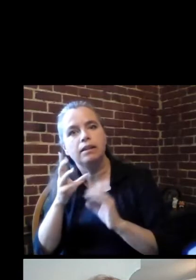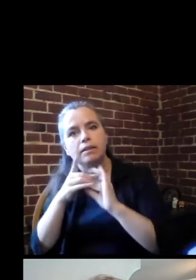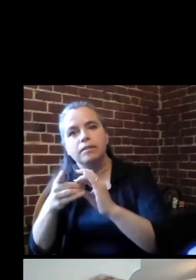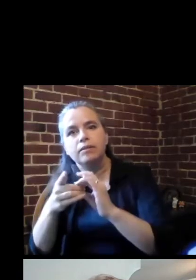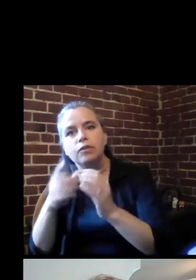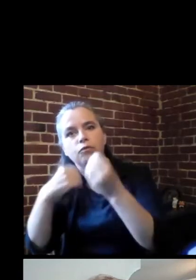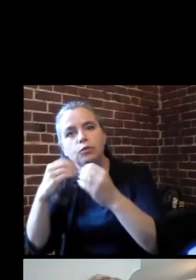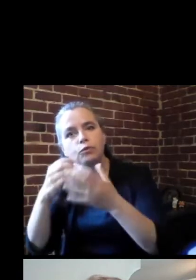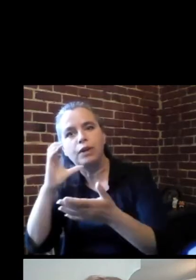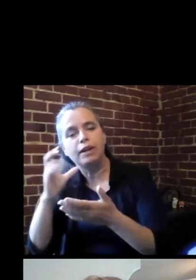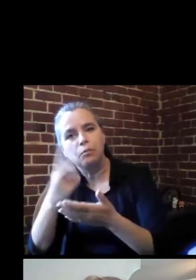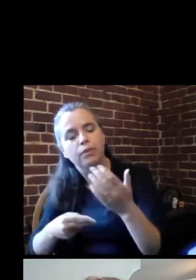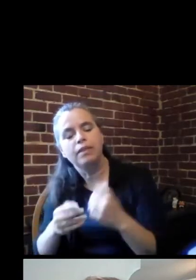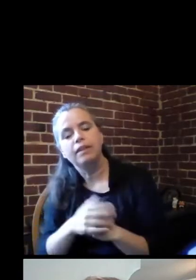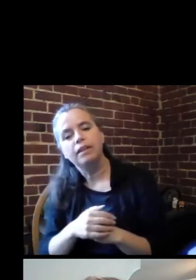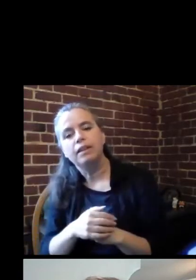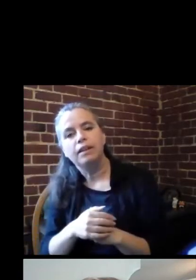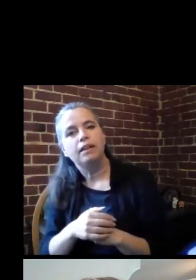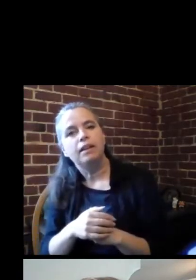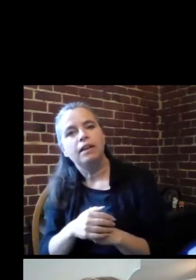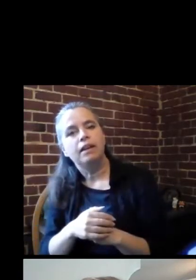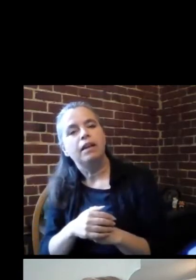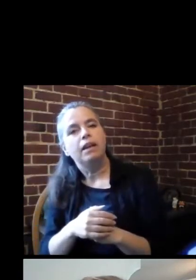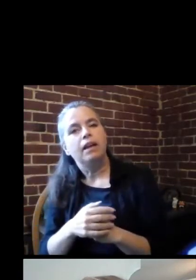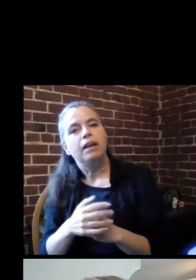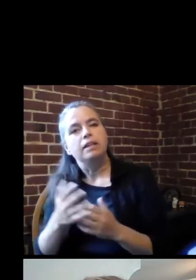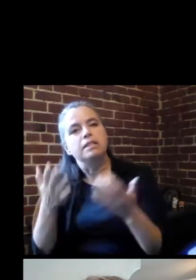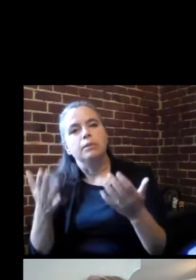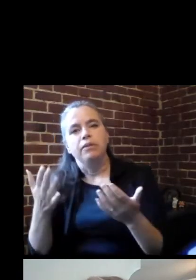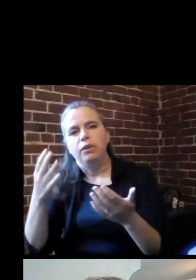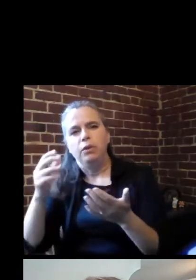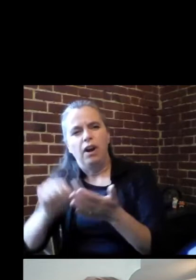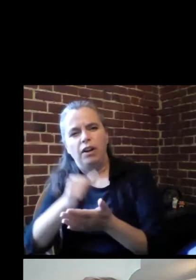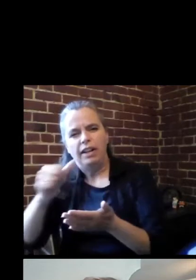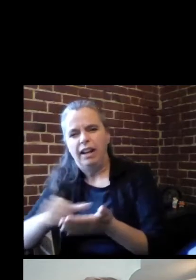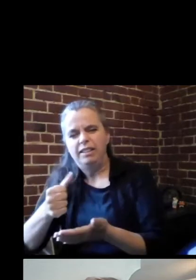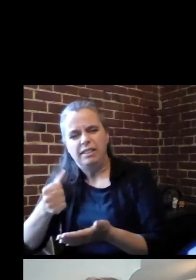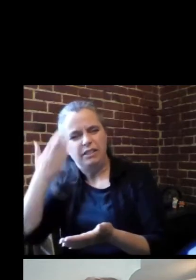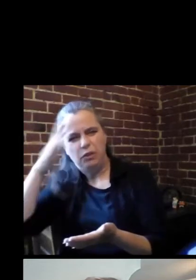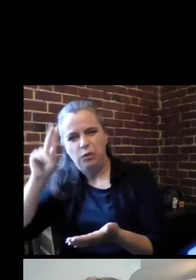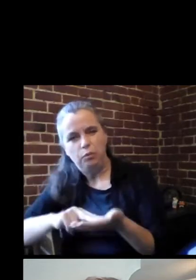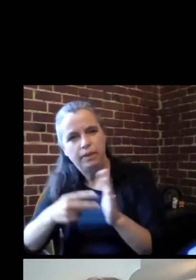And some of you may not be familiar with archaeology at all. So I wanted to provide you all with a definition.